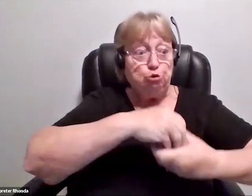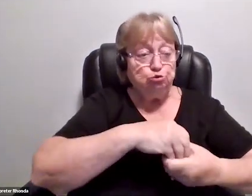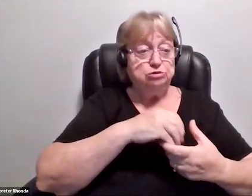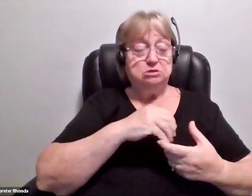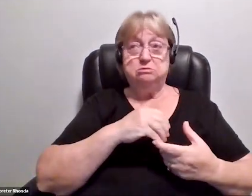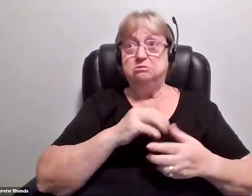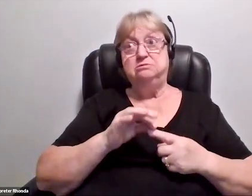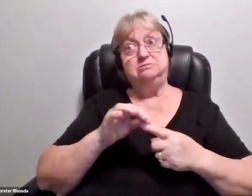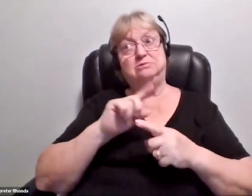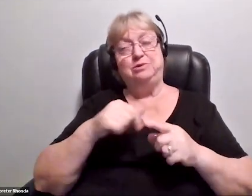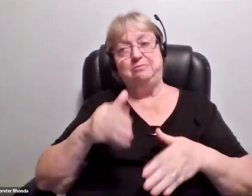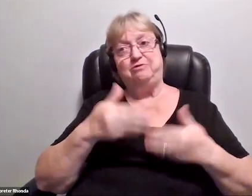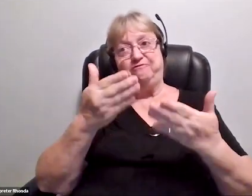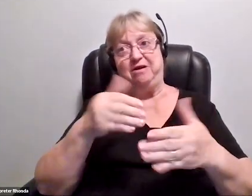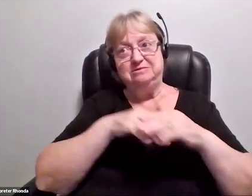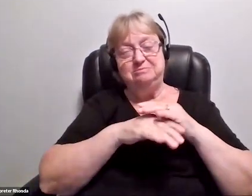such as sign language, audio description,